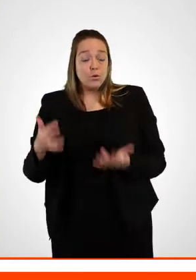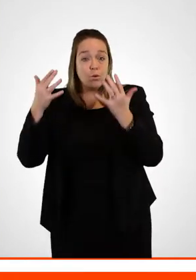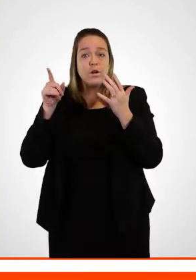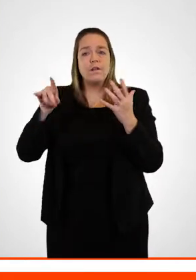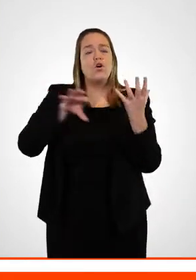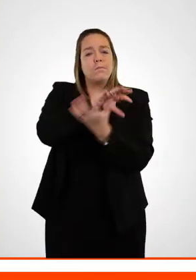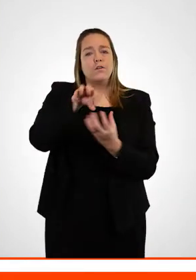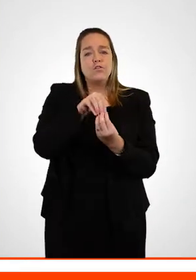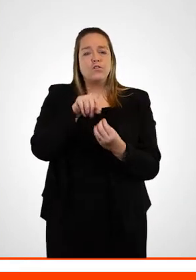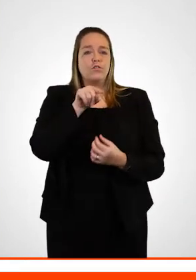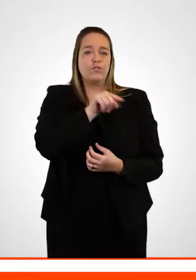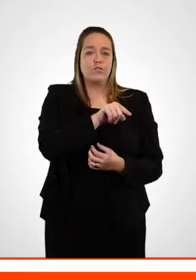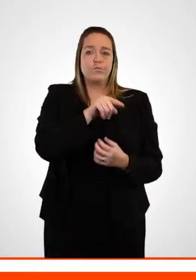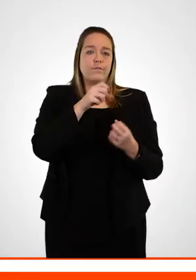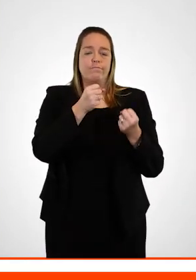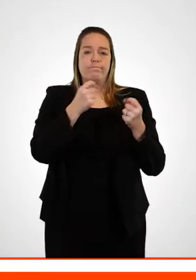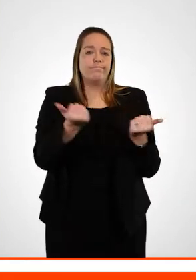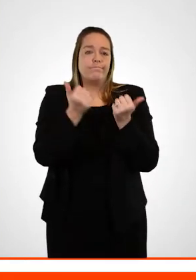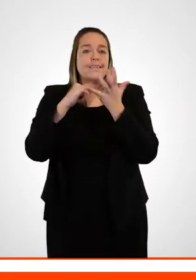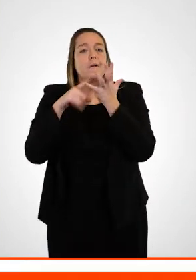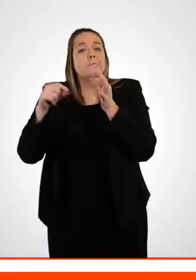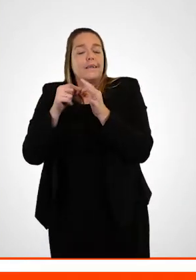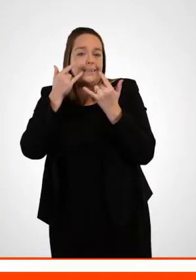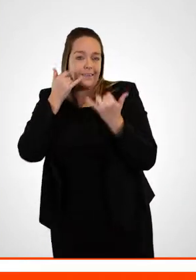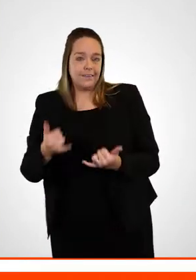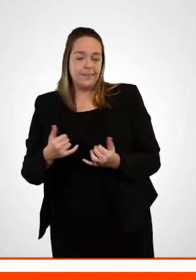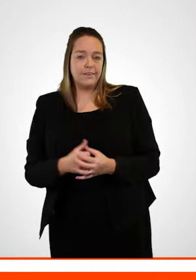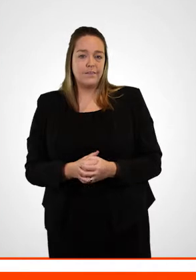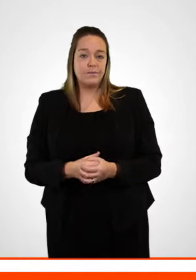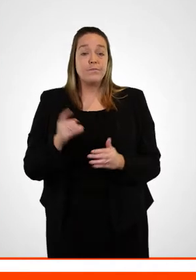which is a combination of several subtests,